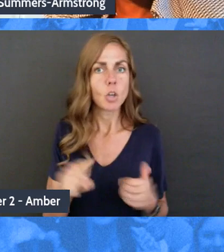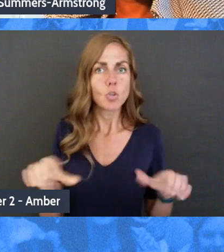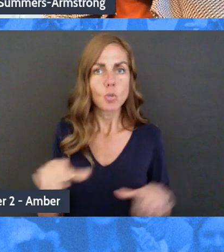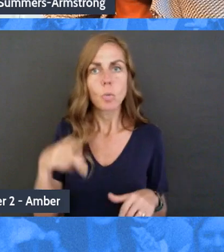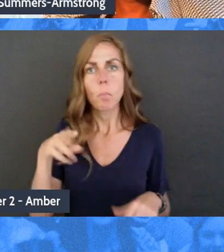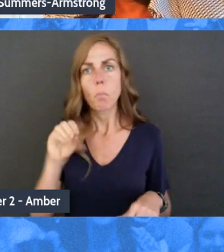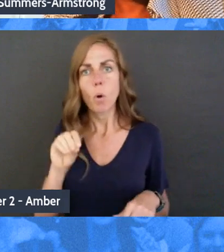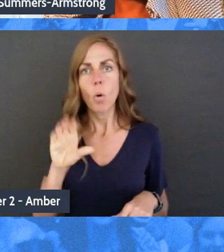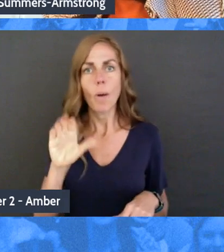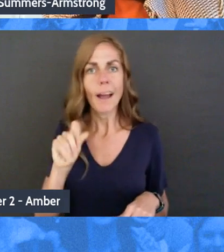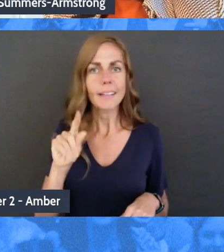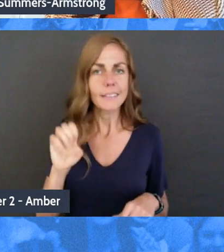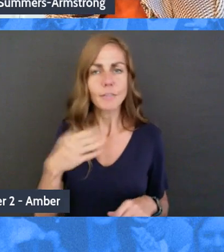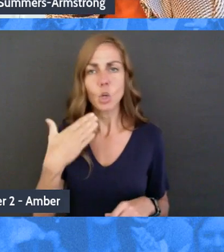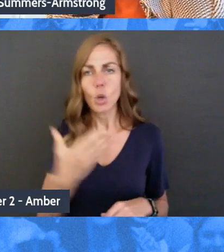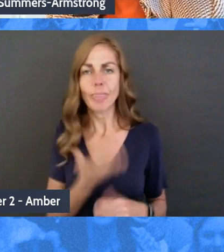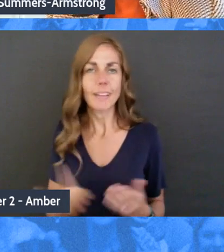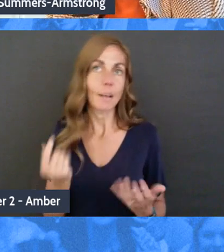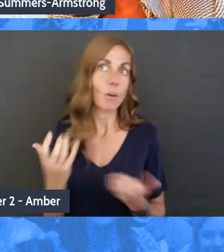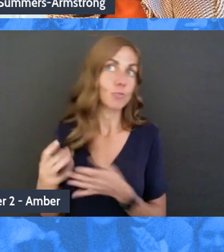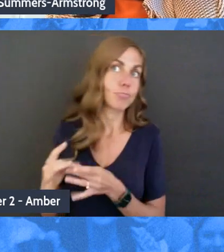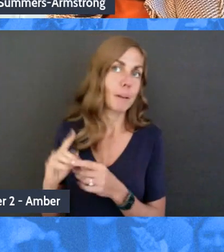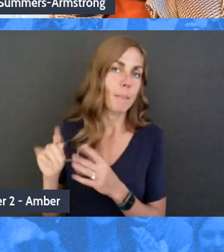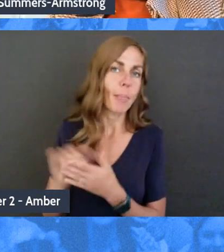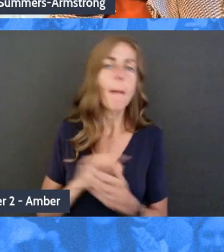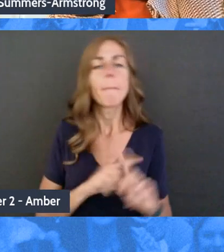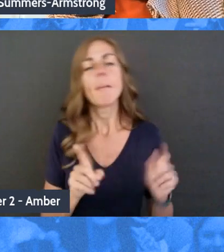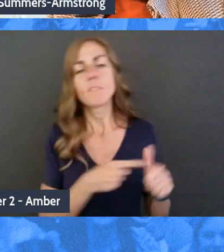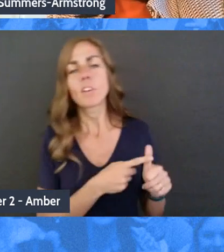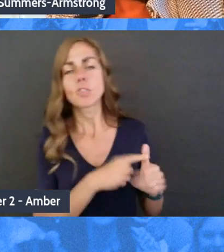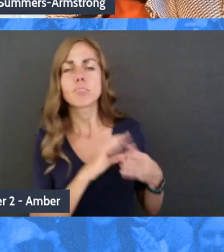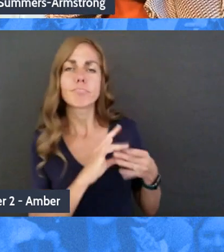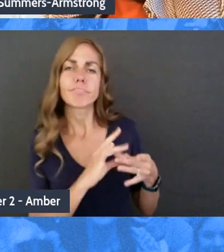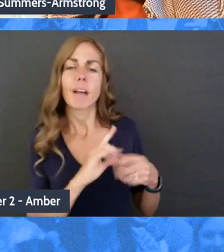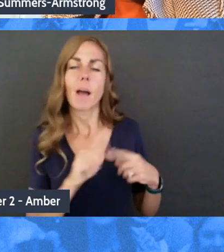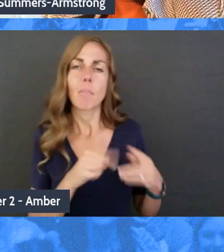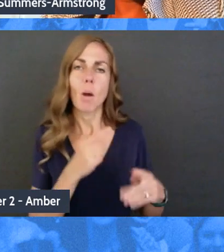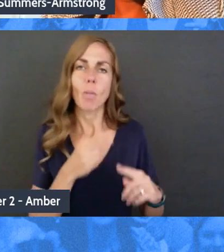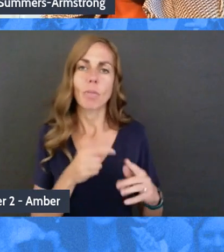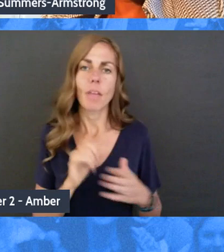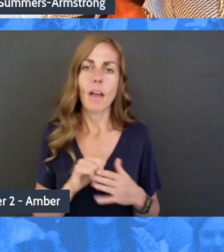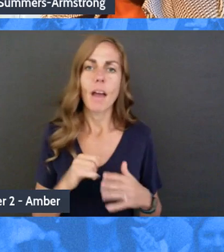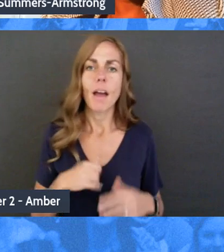So we'd love to talk about that, but I'll talk first about, there's a 39 bill package